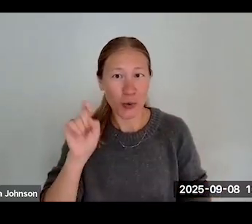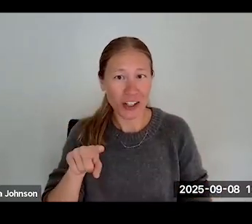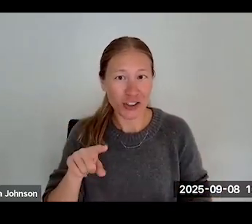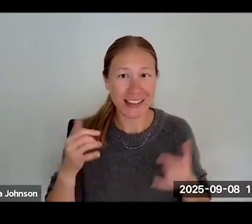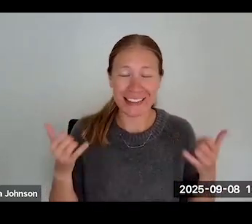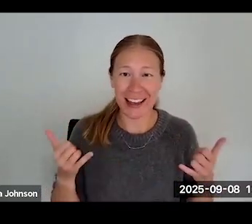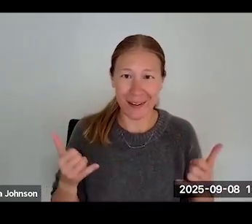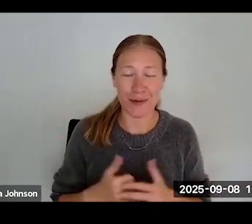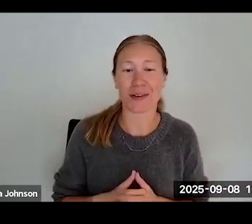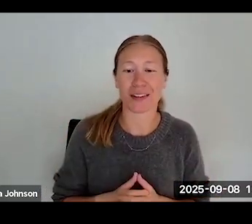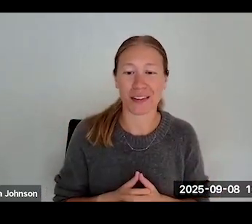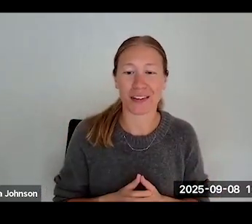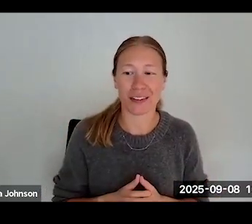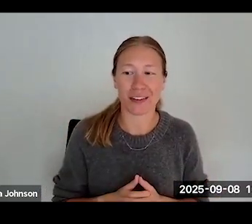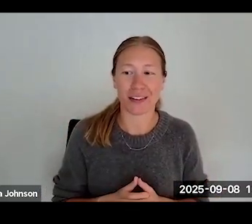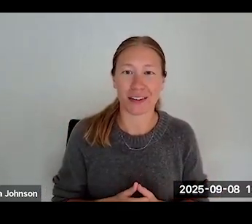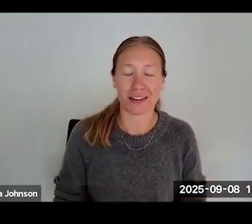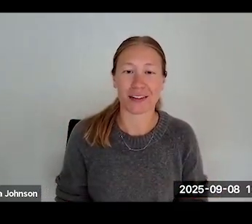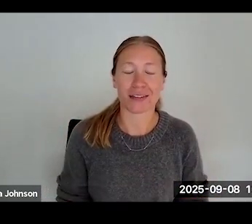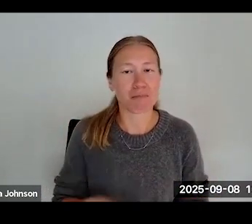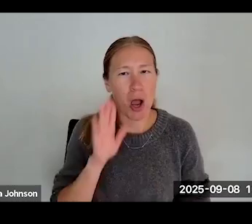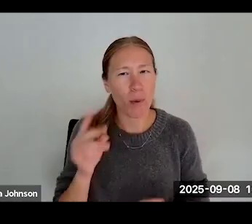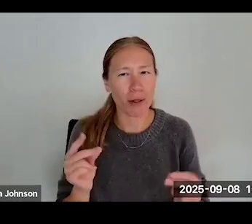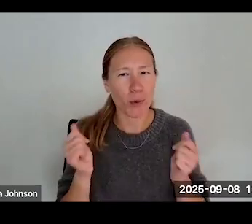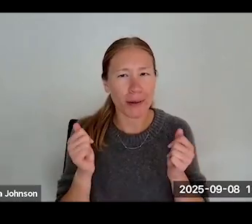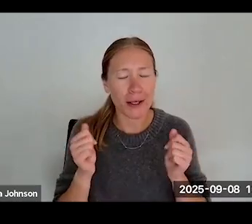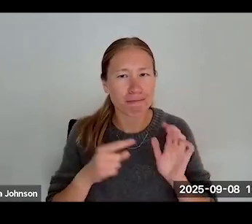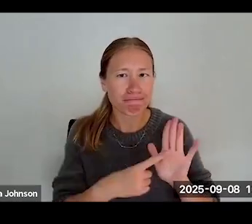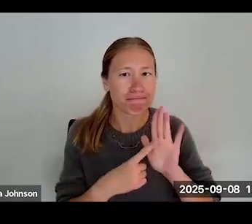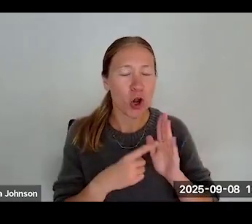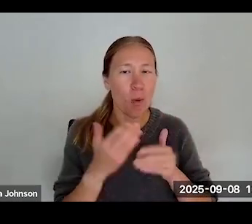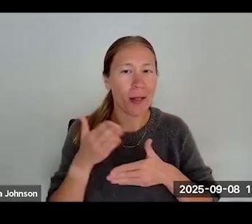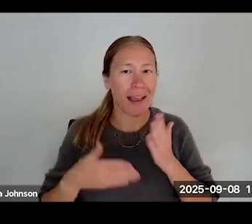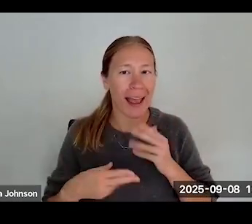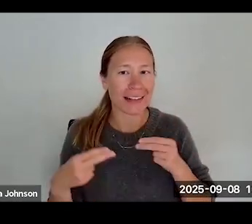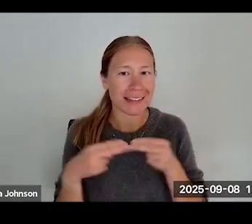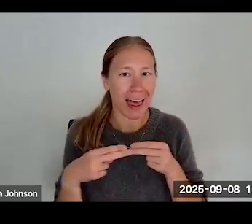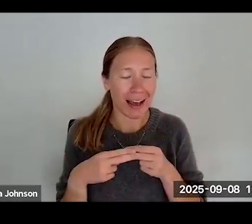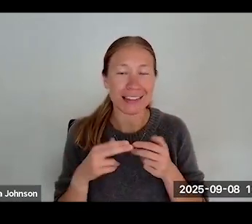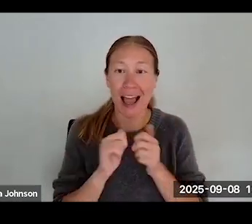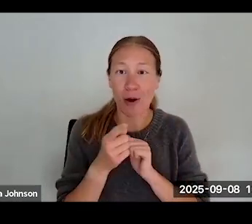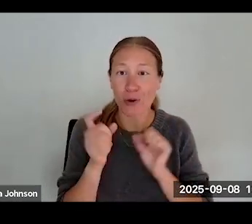so I'm just gonna quickly run through some of our end slides here for how you can reach out to DEO.